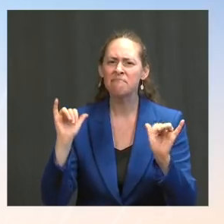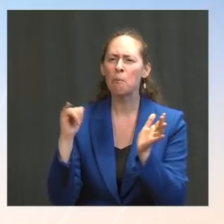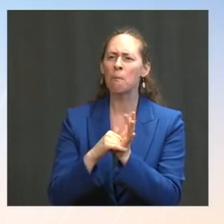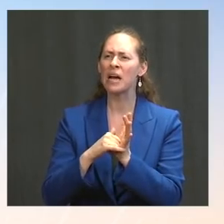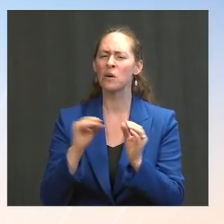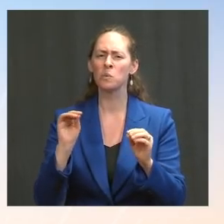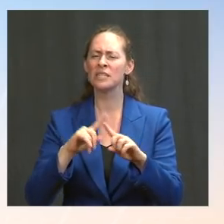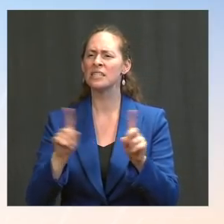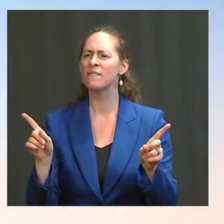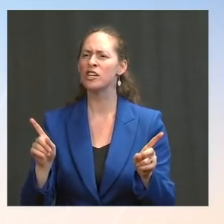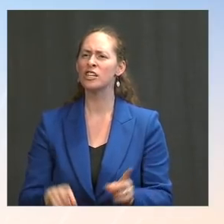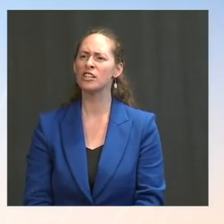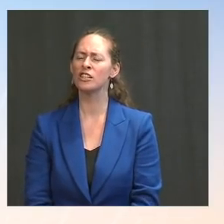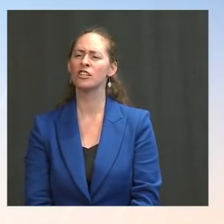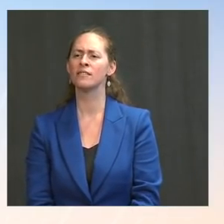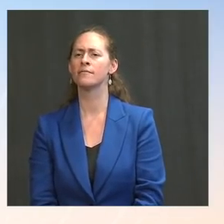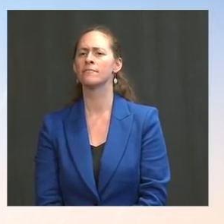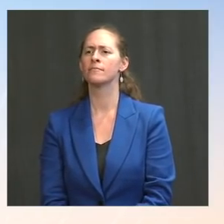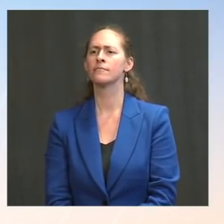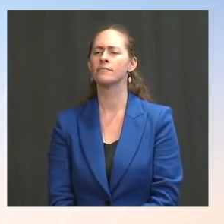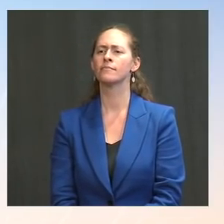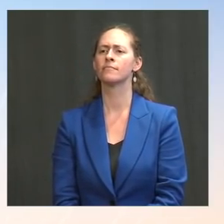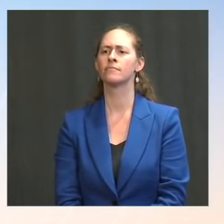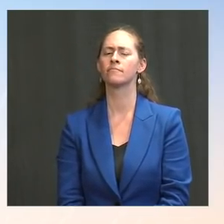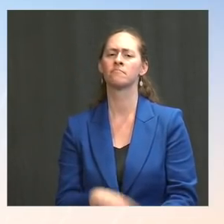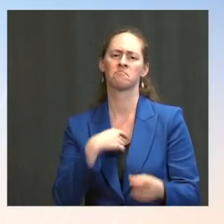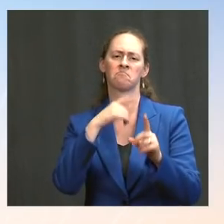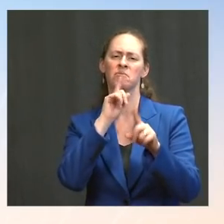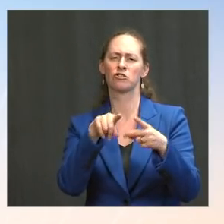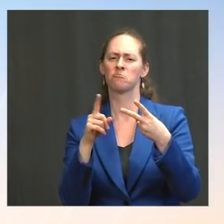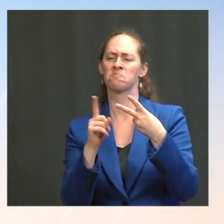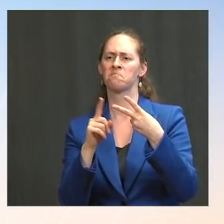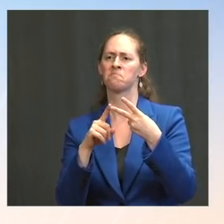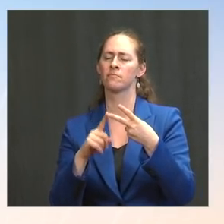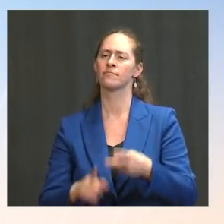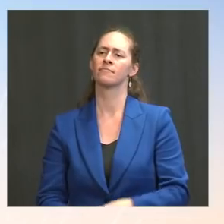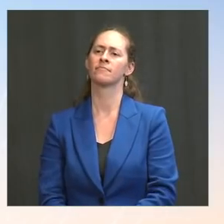and maybe it's half full, maybe it's half empty. But I would say, sequentially, what we've seen is progress in the manufacturing sector,